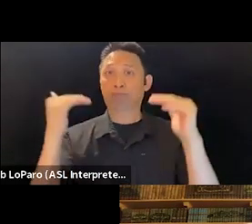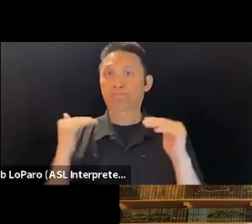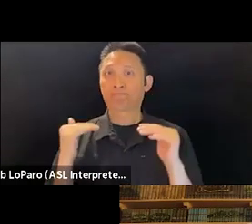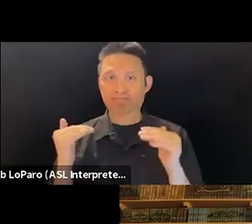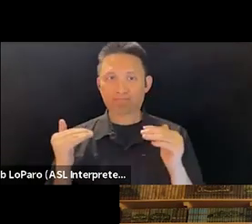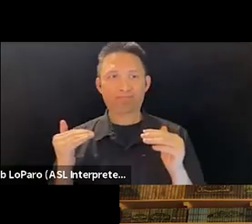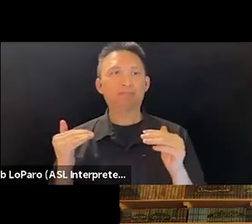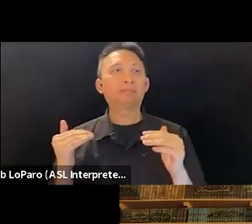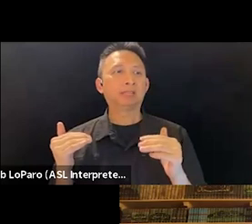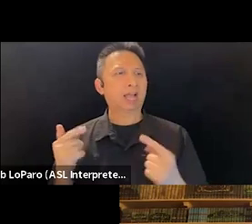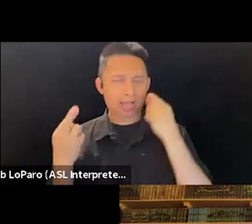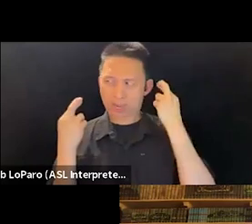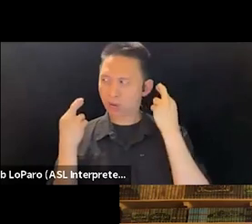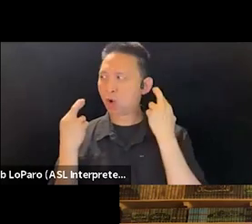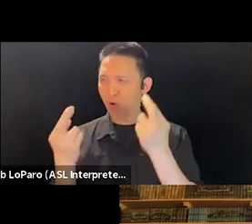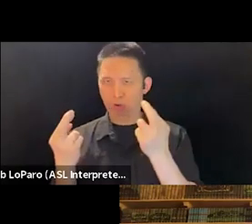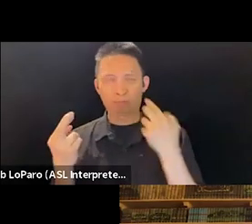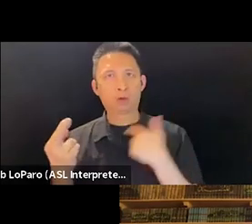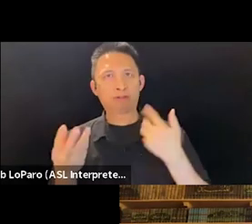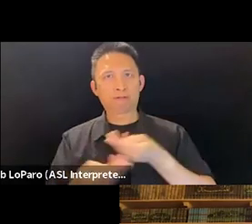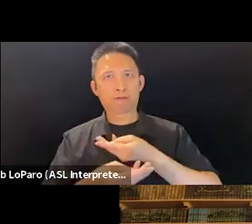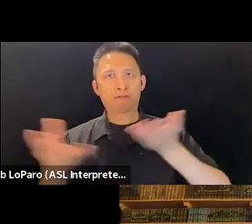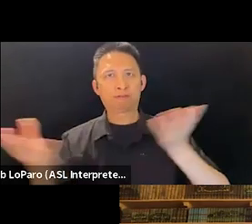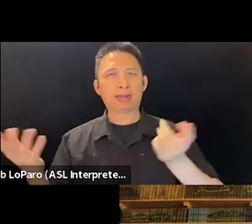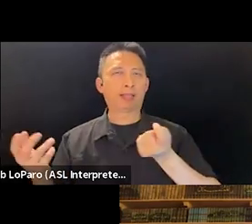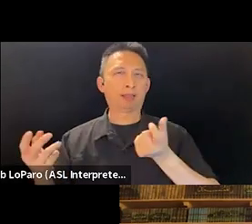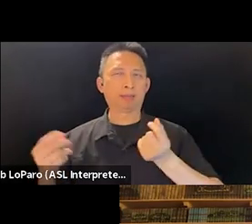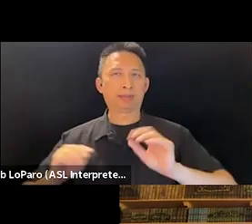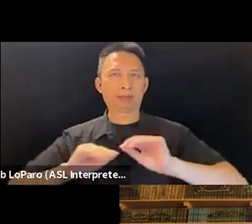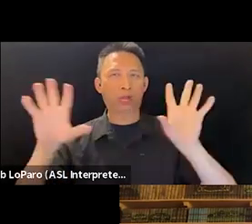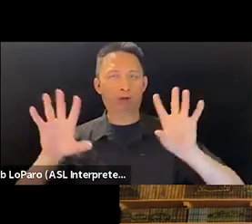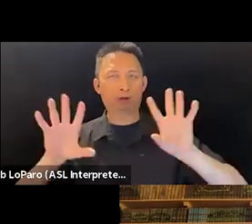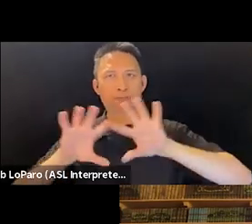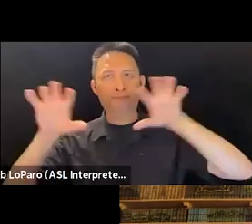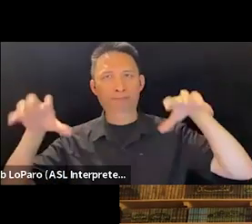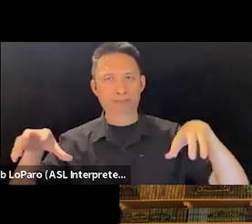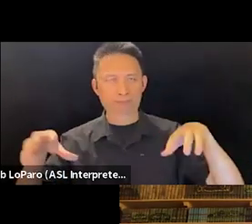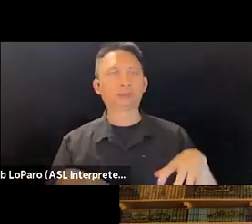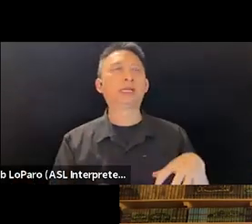I hope created a little bit of a distinction between a broadcast documentary and a film